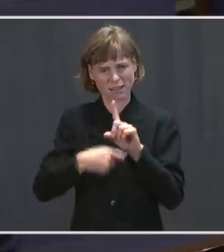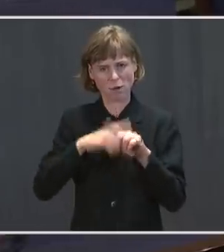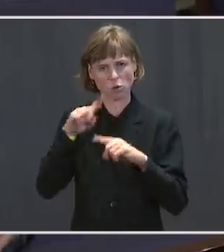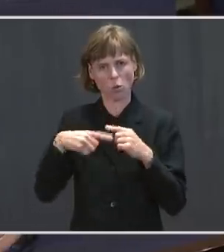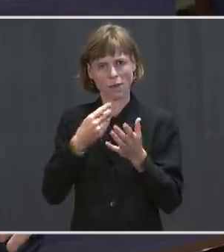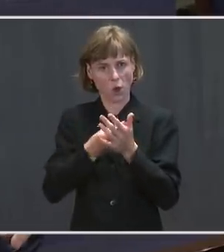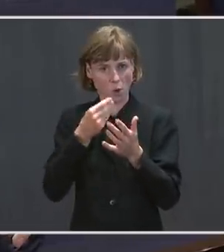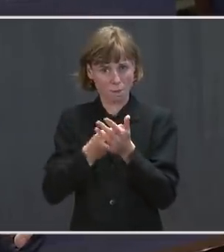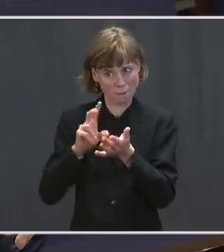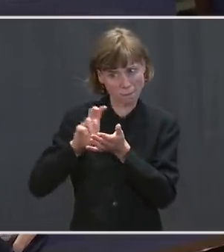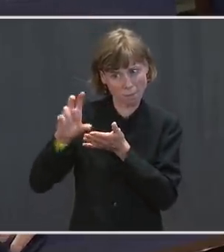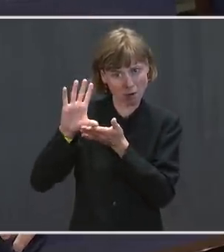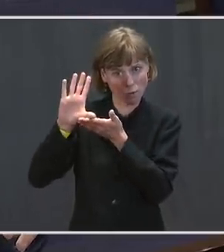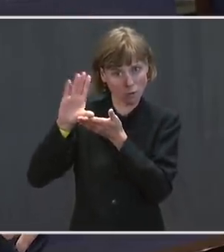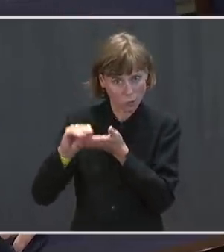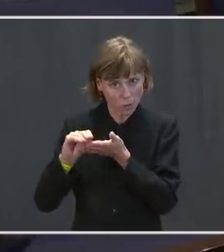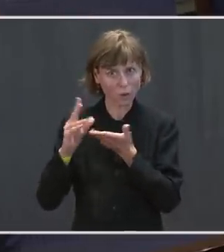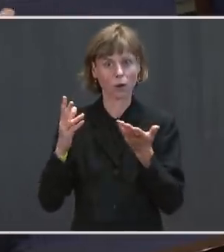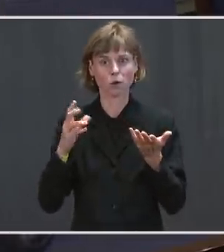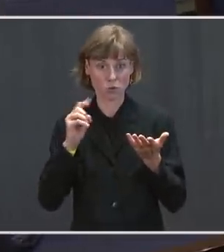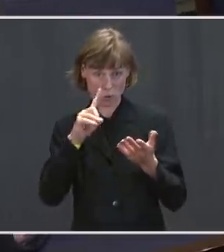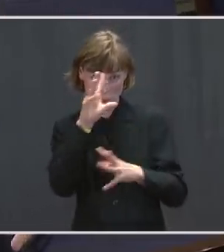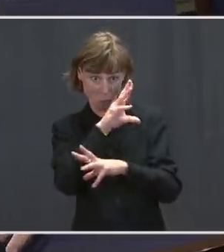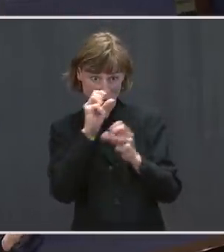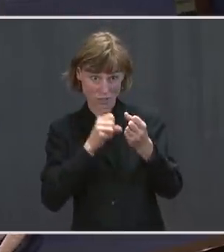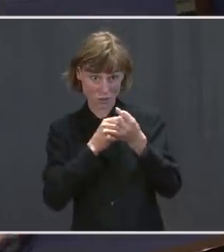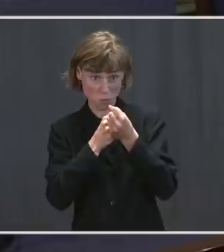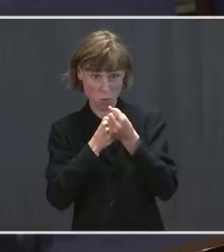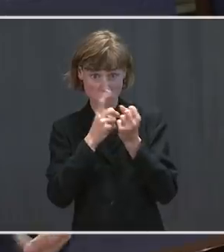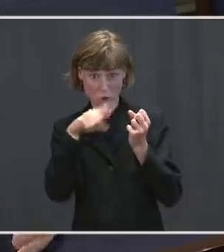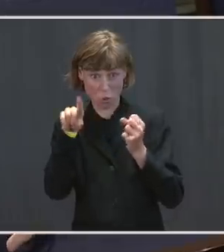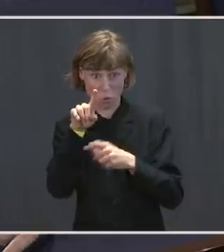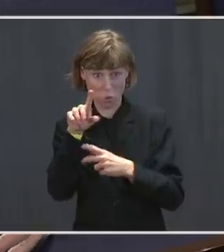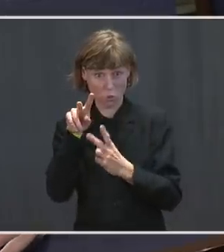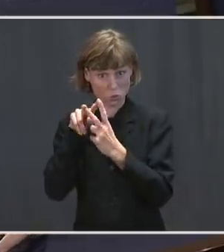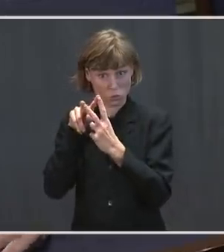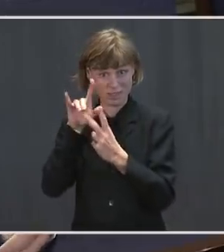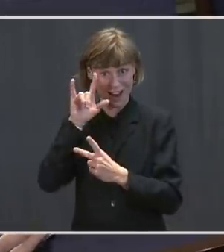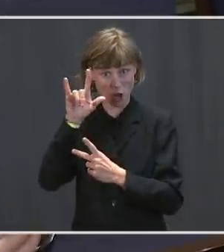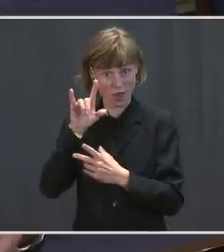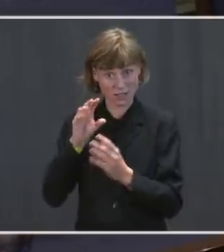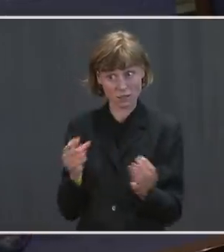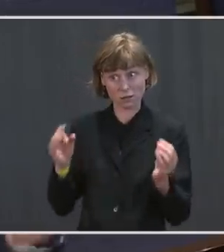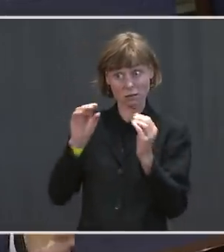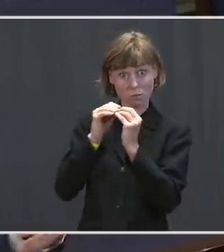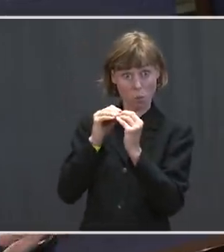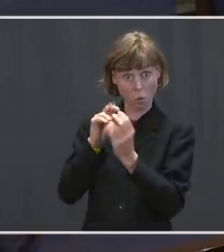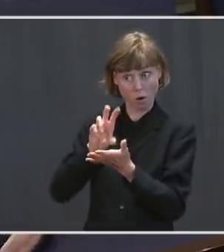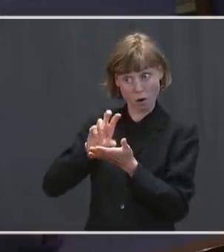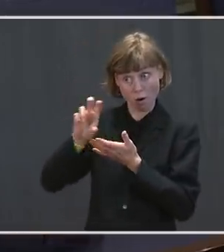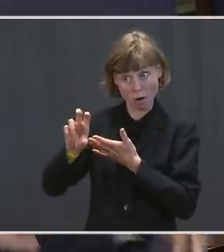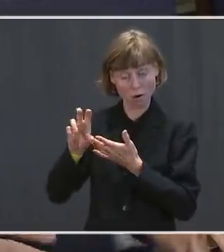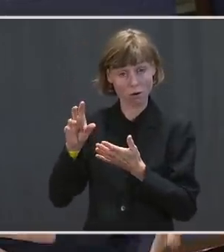Does President Biden's support giving those airlines more financial aid? And does he support including that